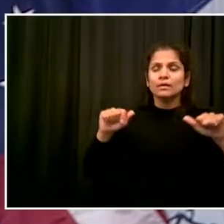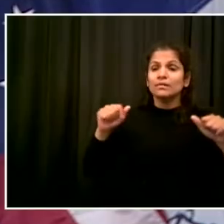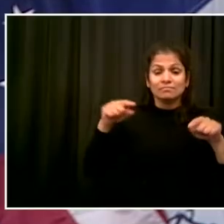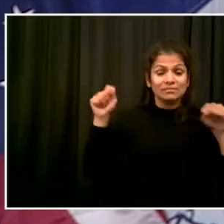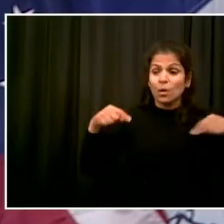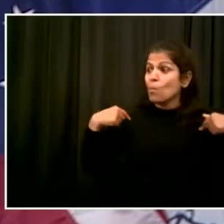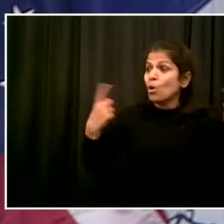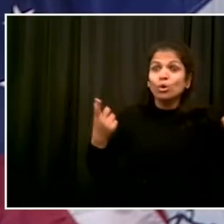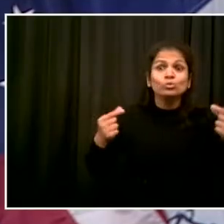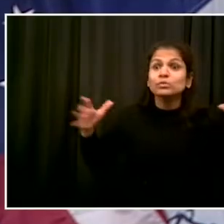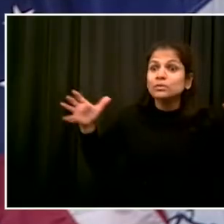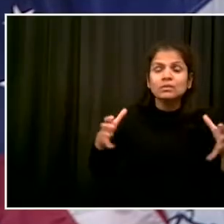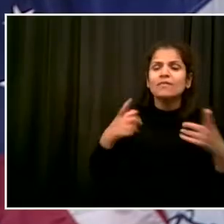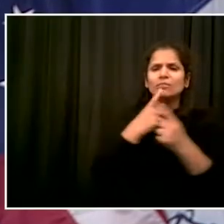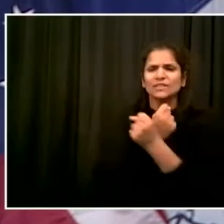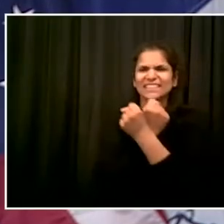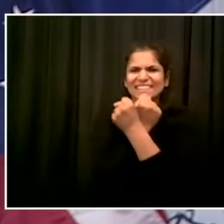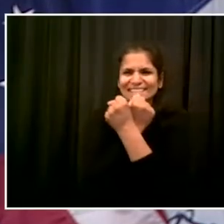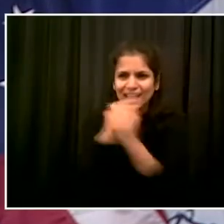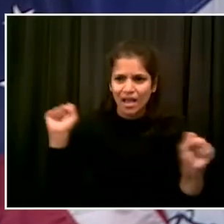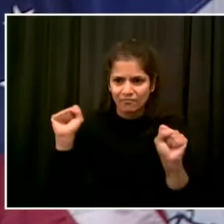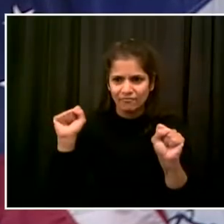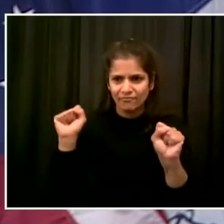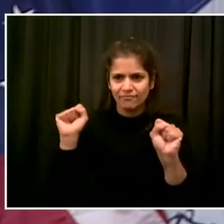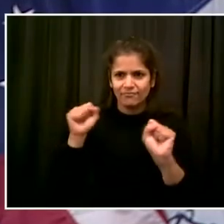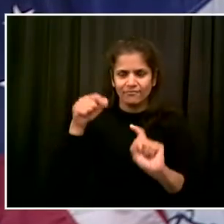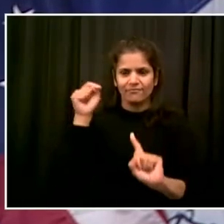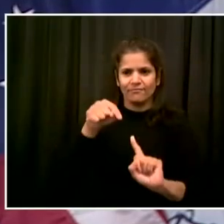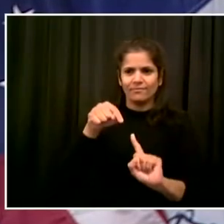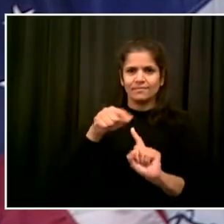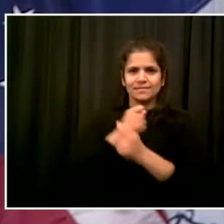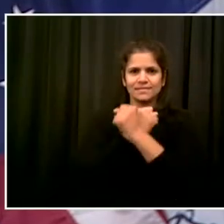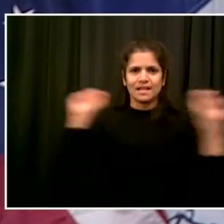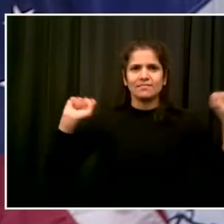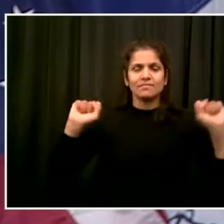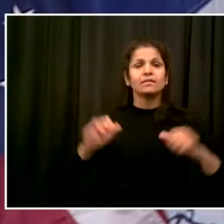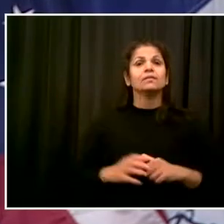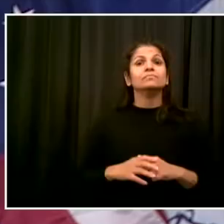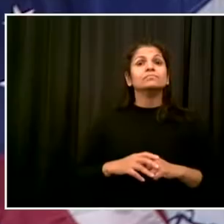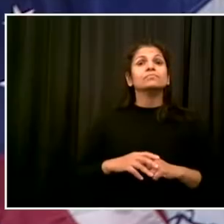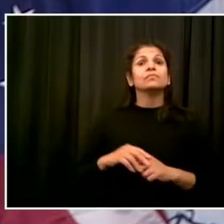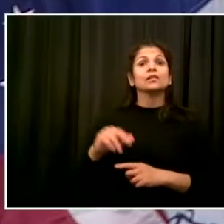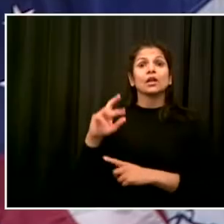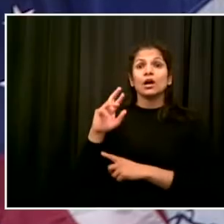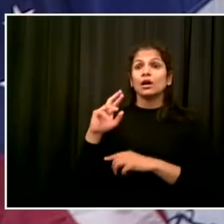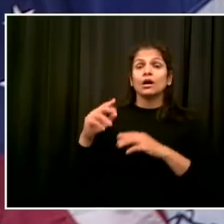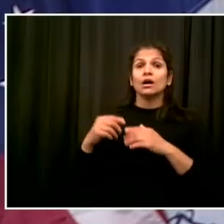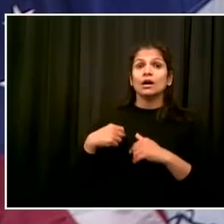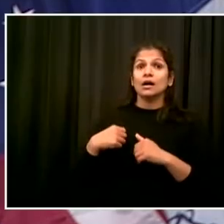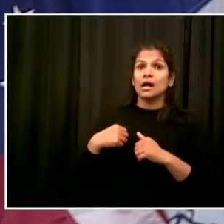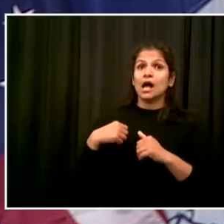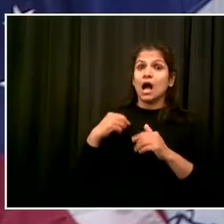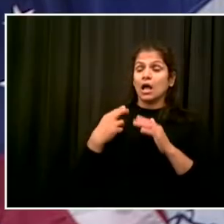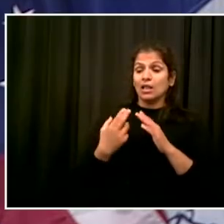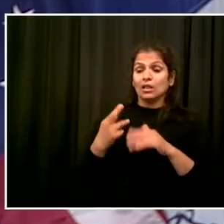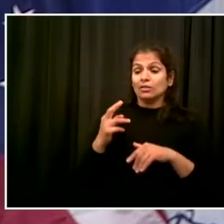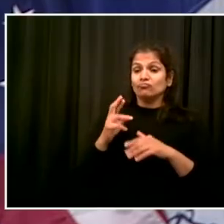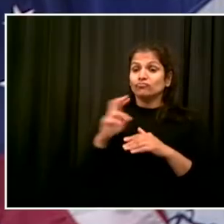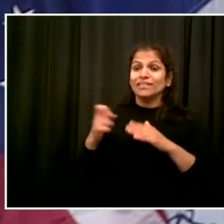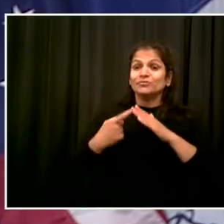EVERYTHING WE